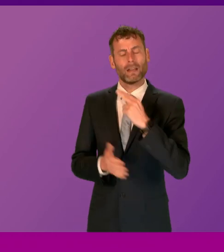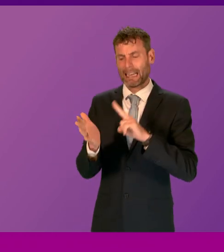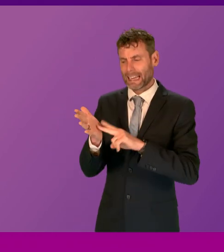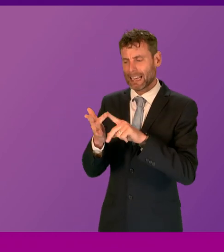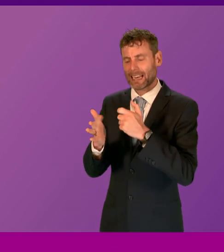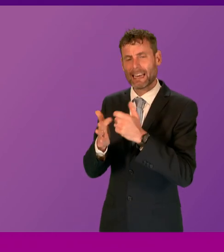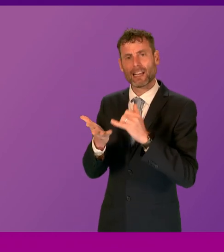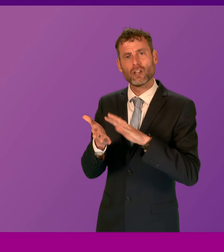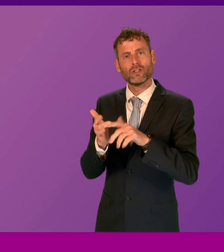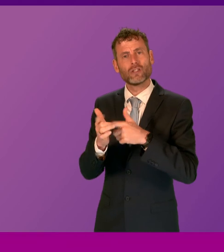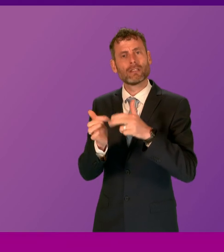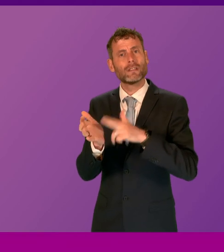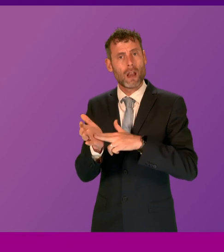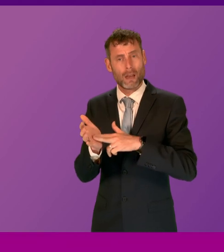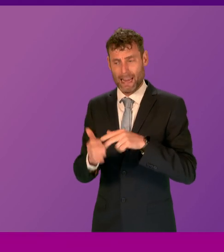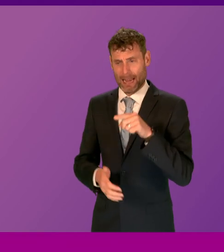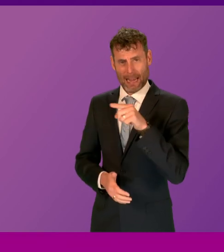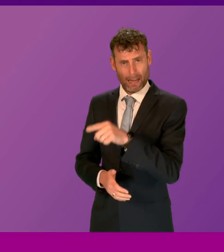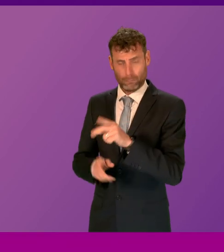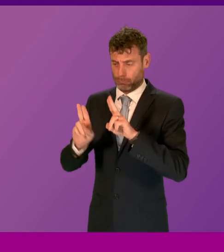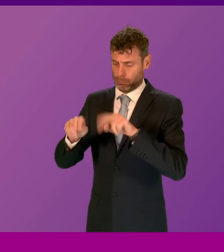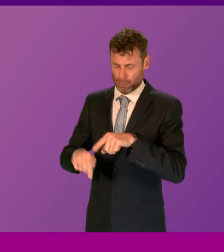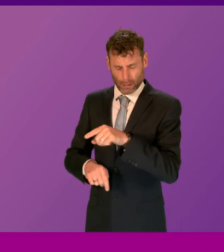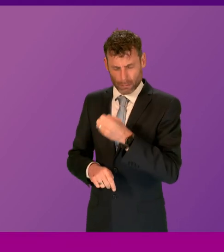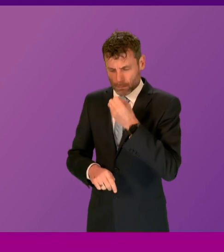Nick was an extremely talented journalist and author, and he will be greatly missed.